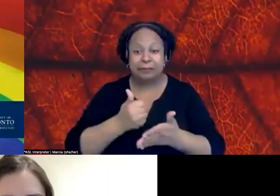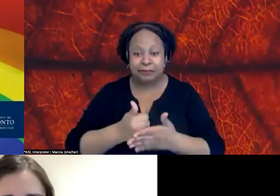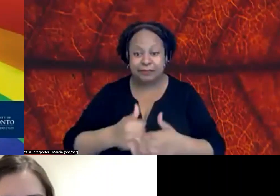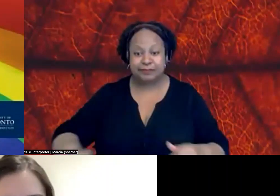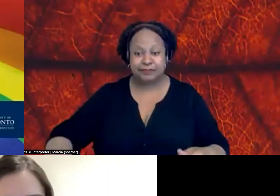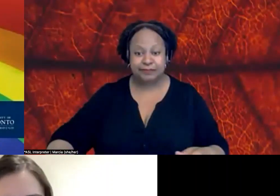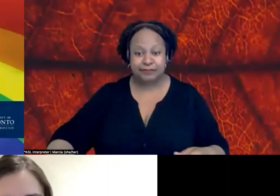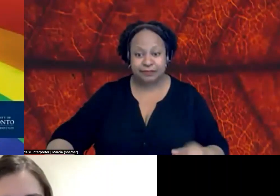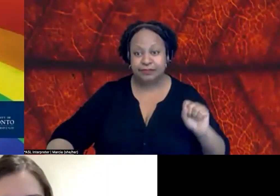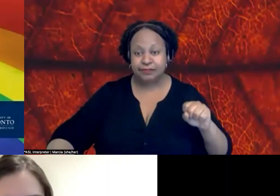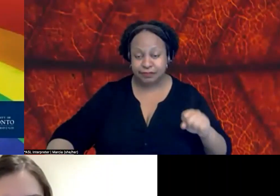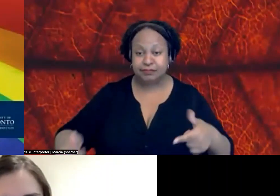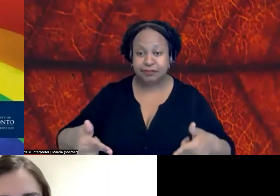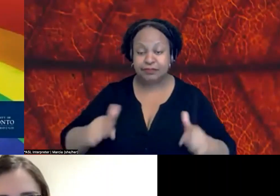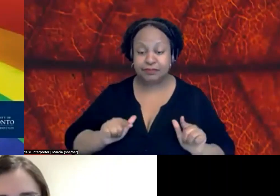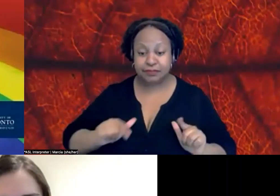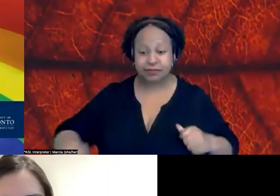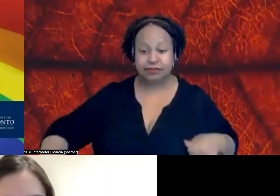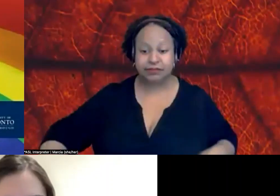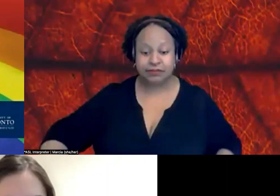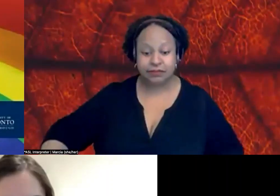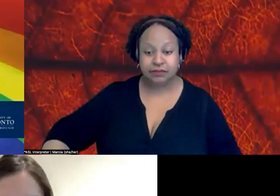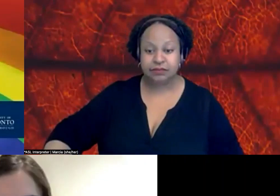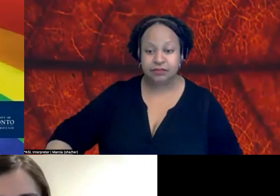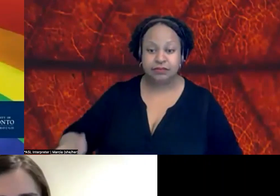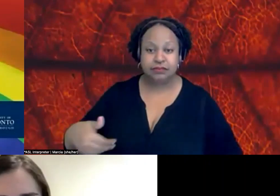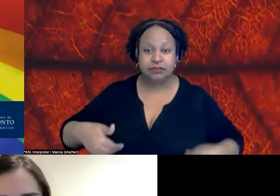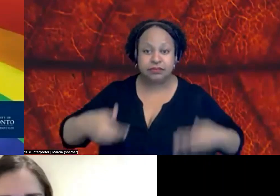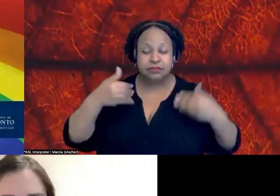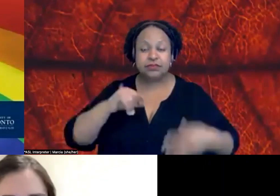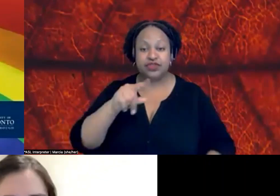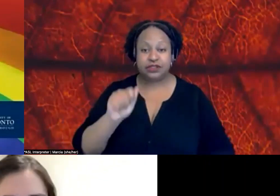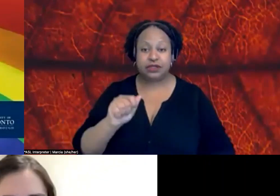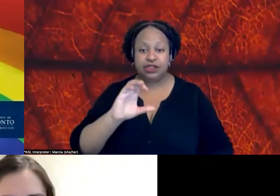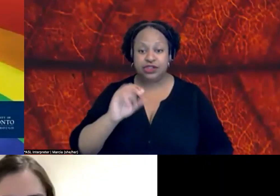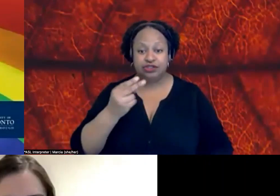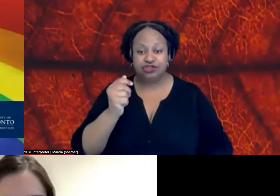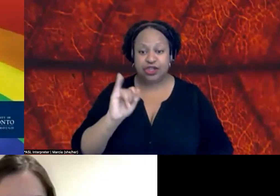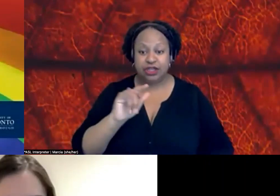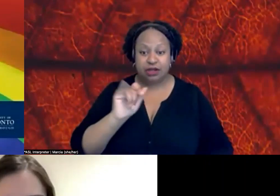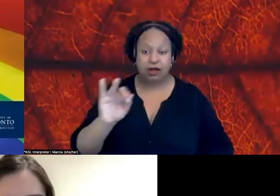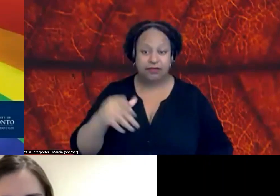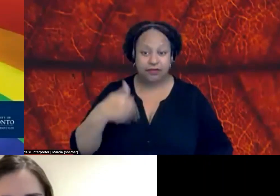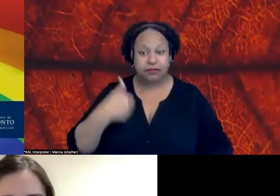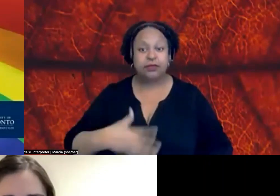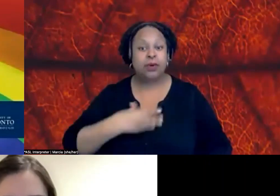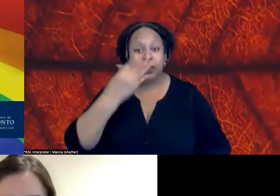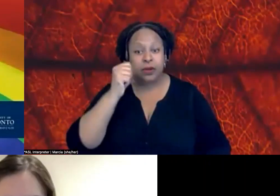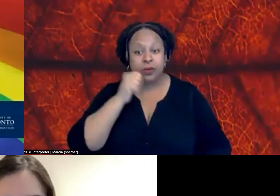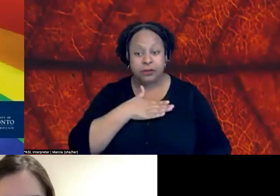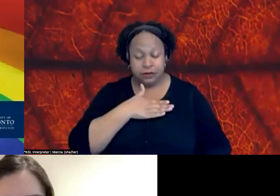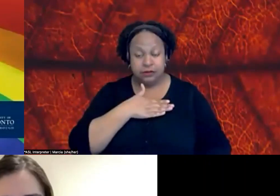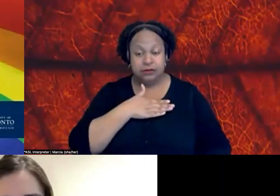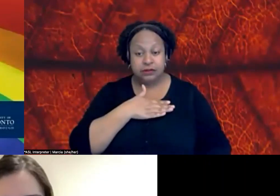Absolutely. So I'm Jessica Chacoff. I am a white woman with medium brown hair.